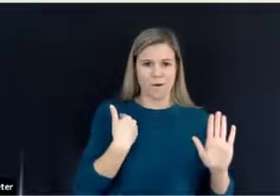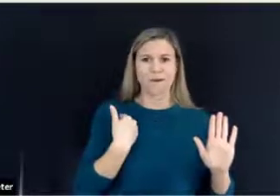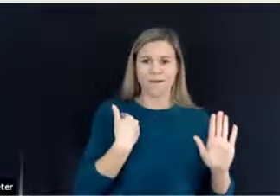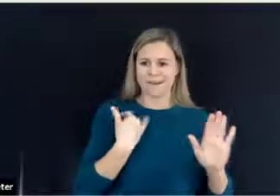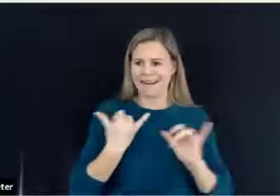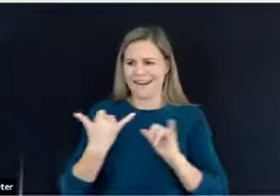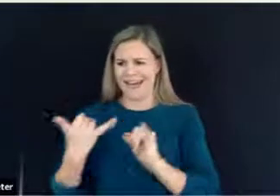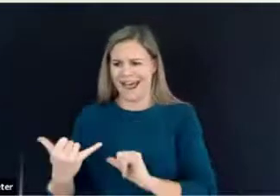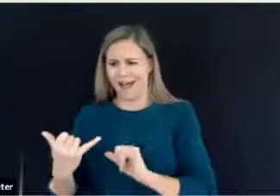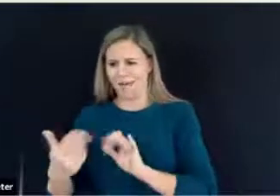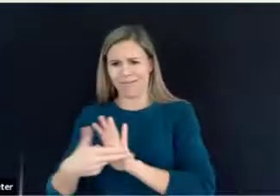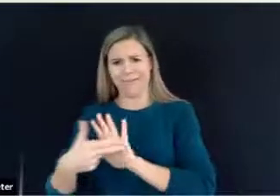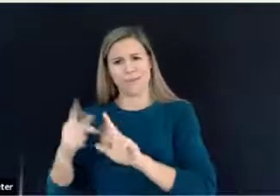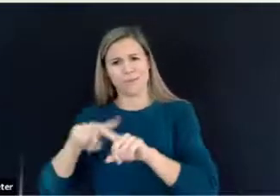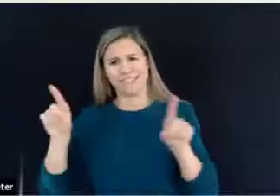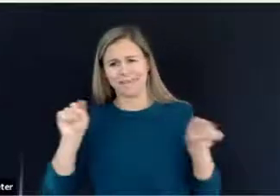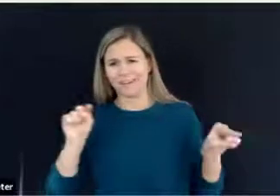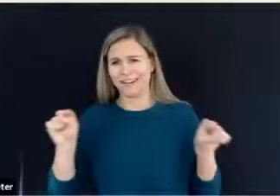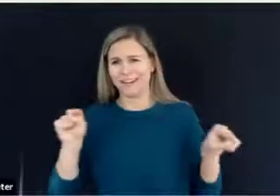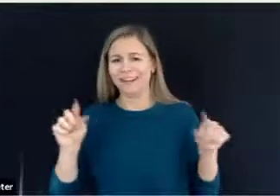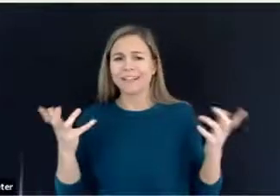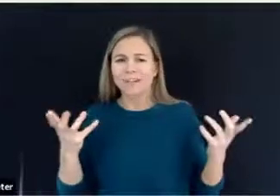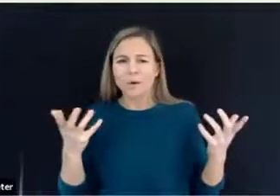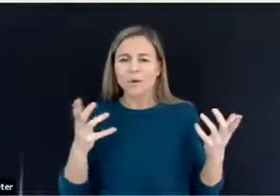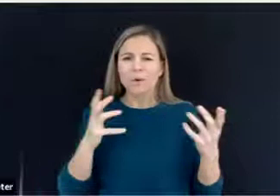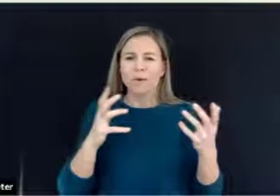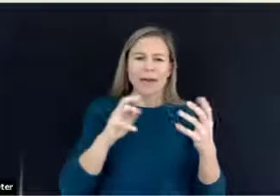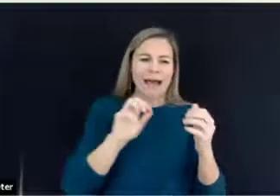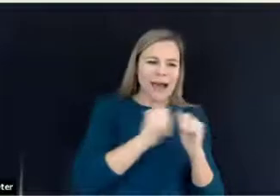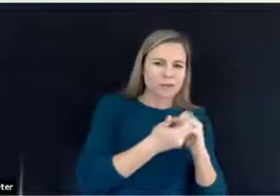And so, just wanted to point out